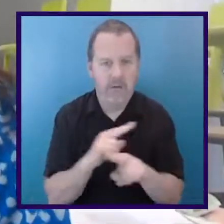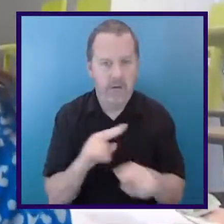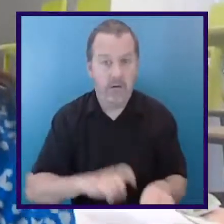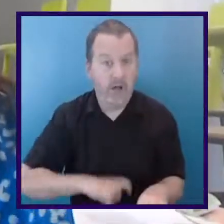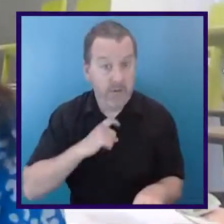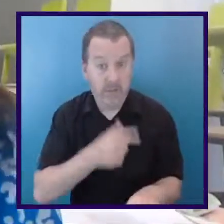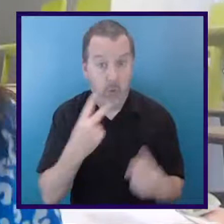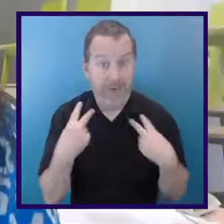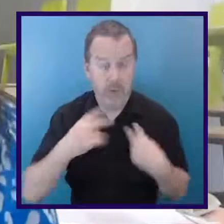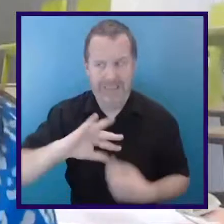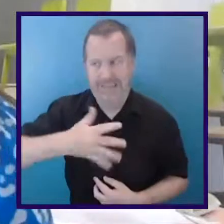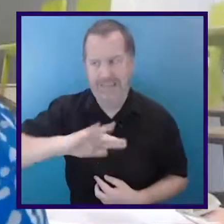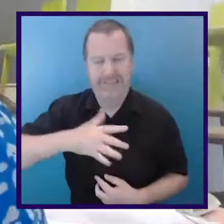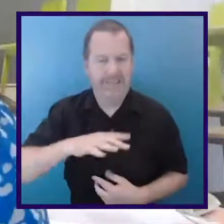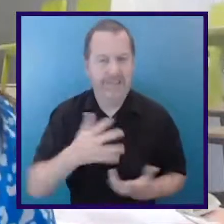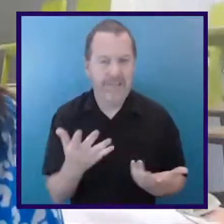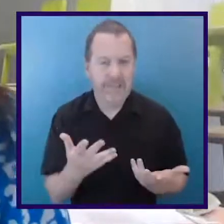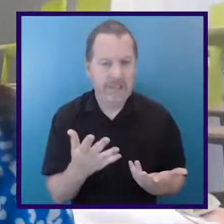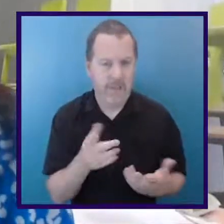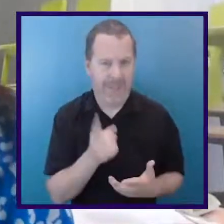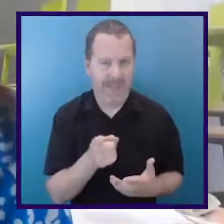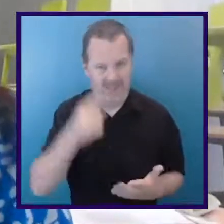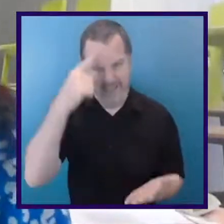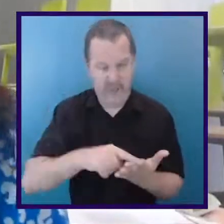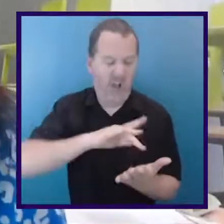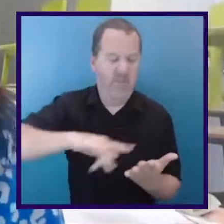confidence in spoken language, and I worry that that will have an impact.